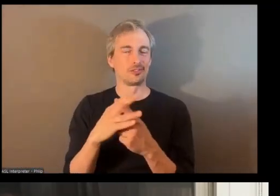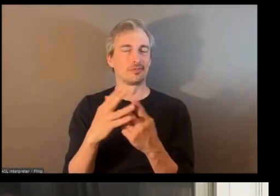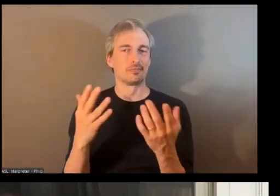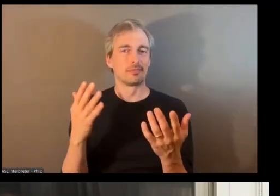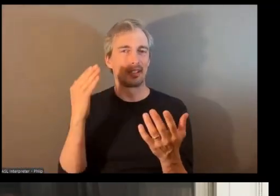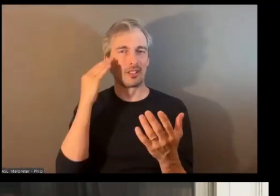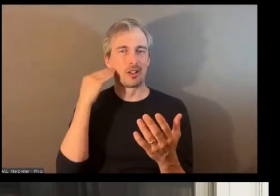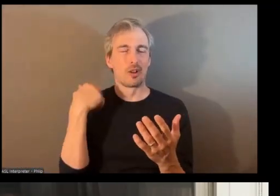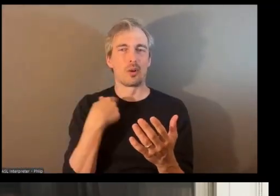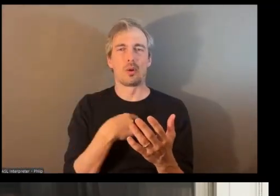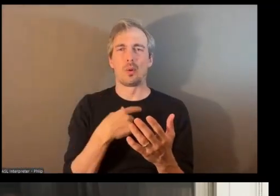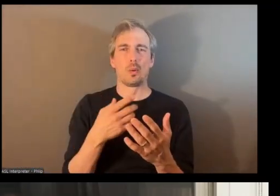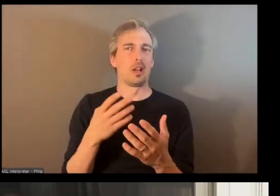I want to push for humans.